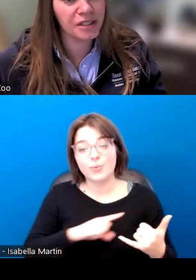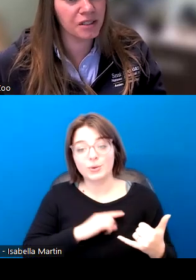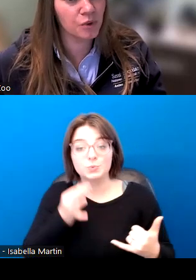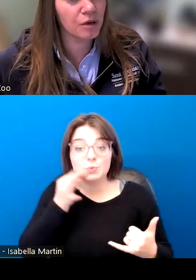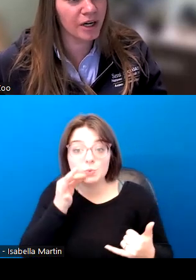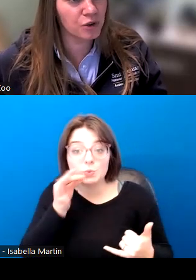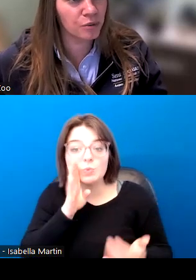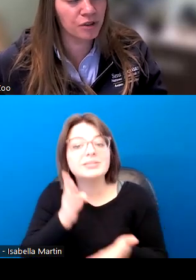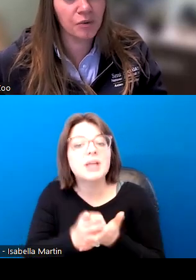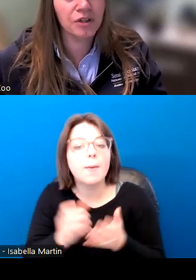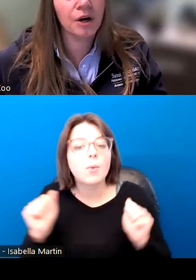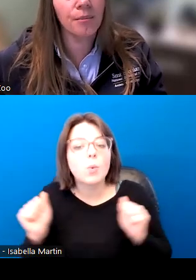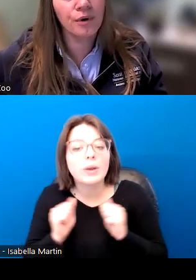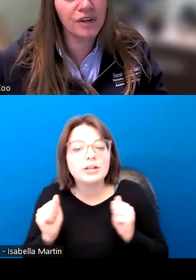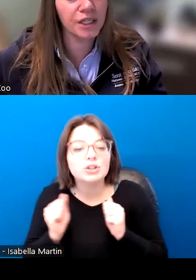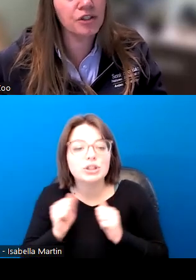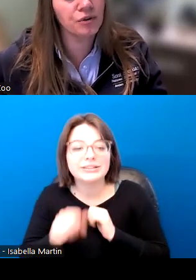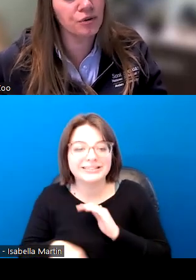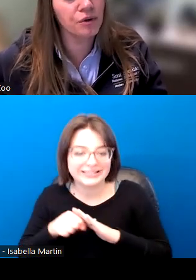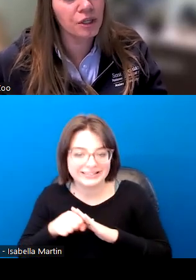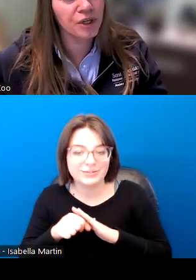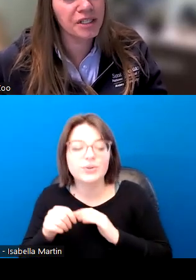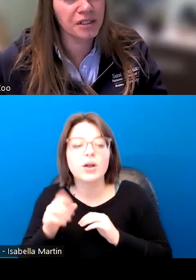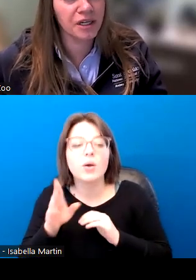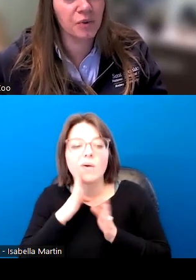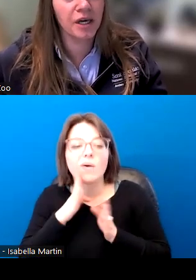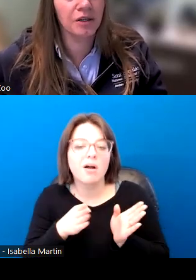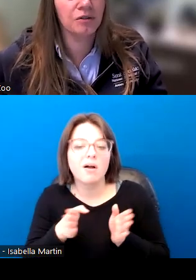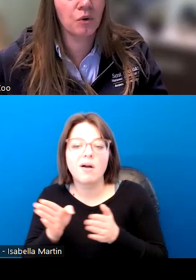season with our migratory birds and we're going to start moving into the breeding season as we head